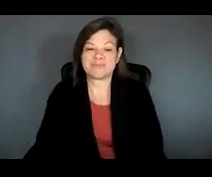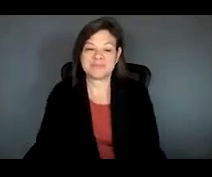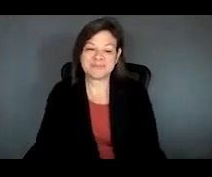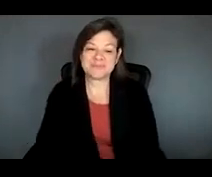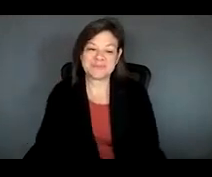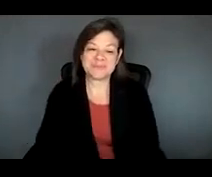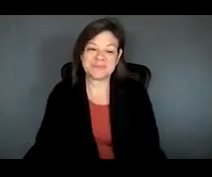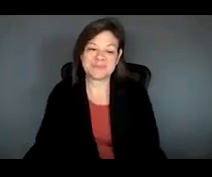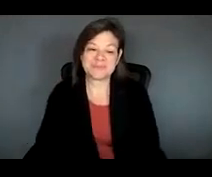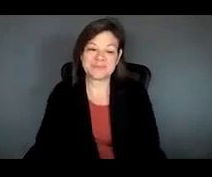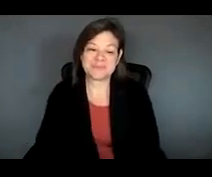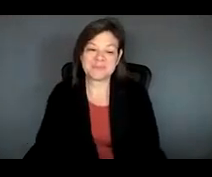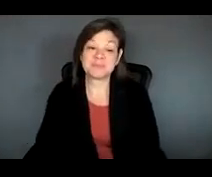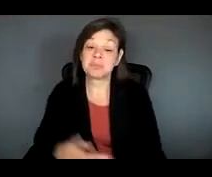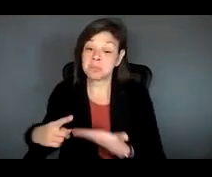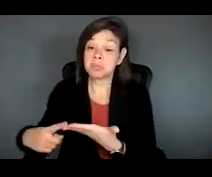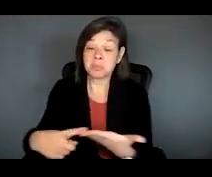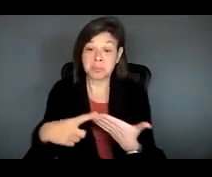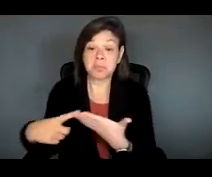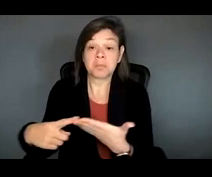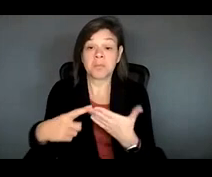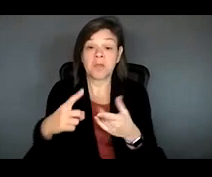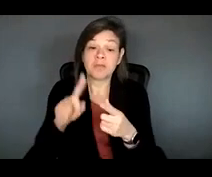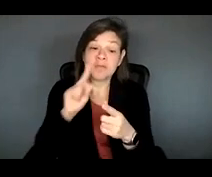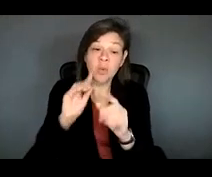There are discussions for clarification.